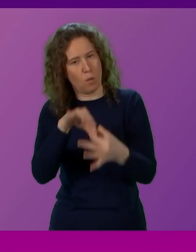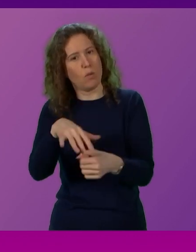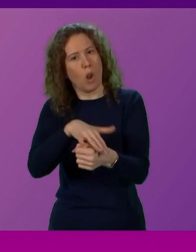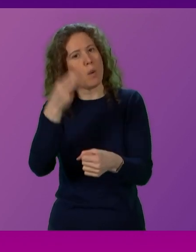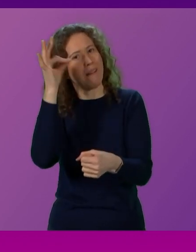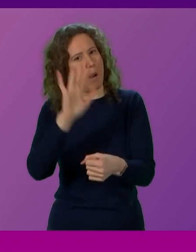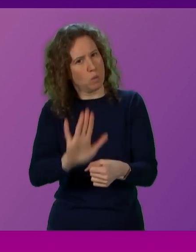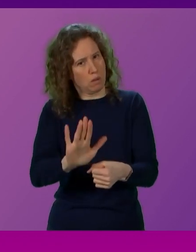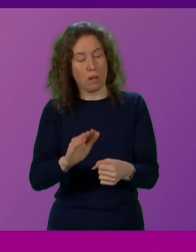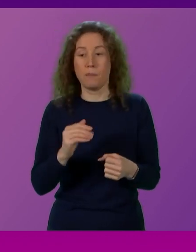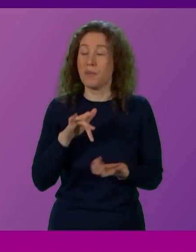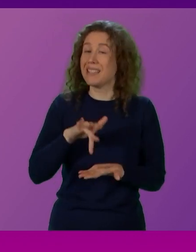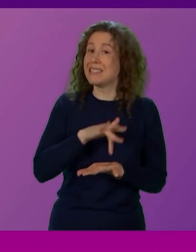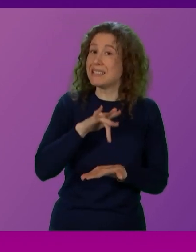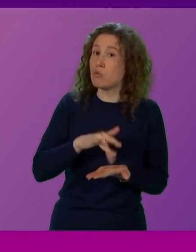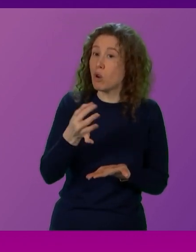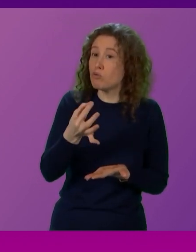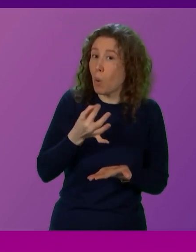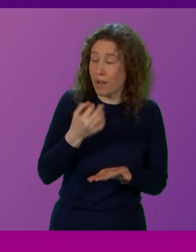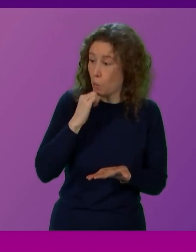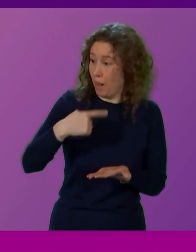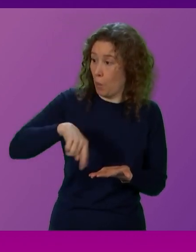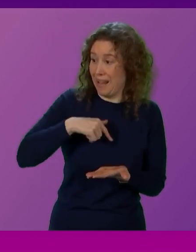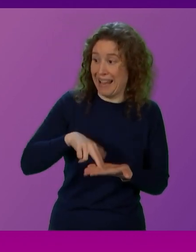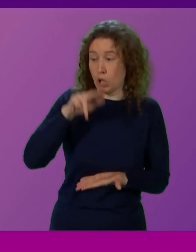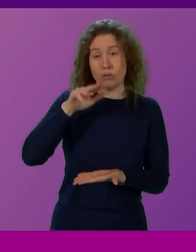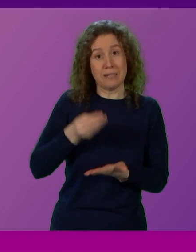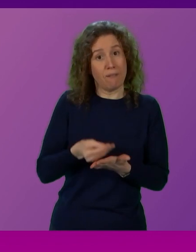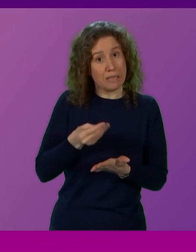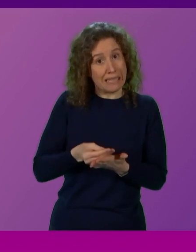On the central question about whether the Scottish Government will further increase